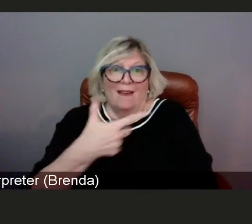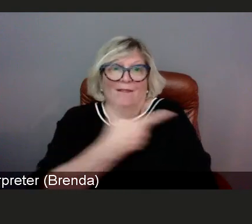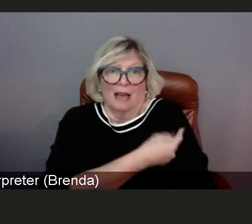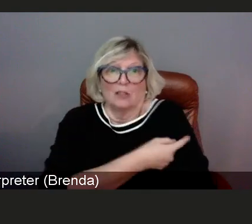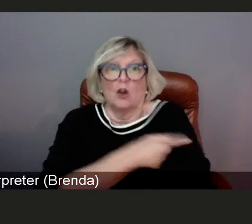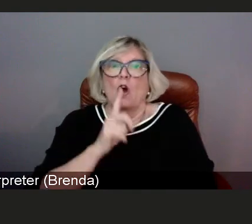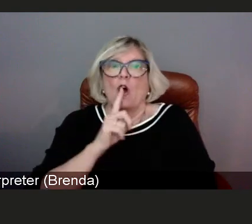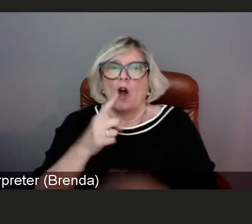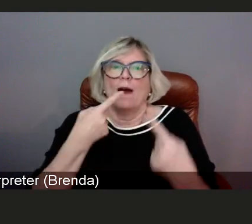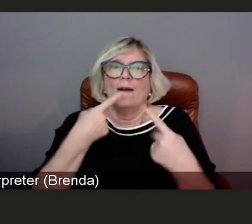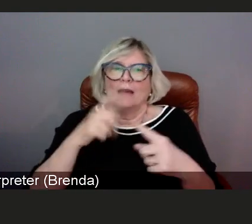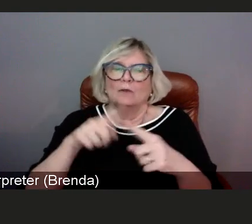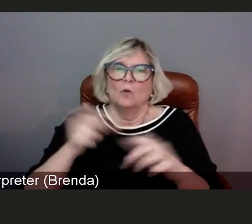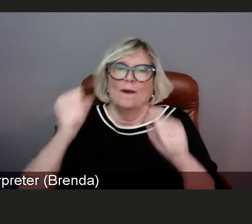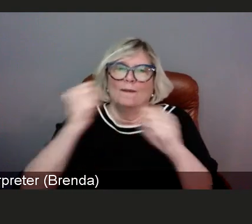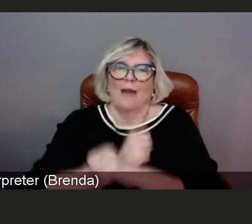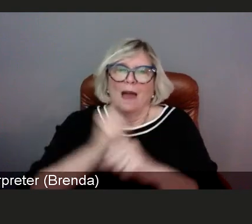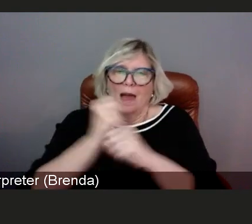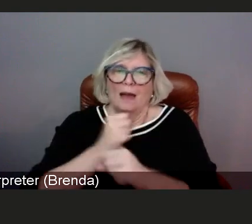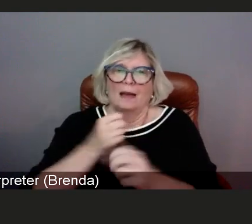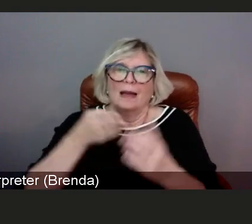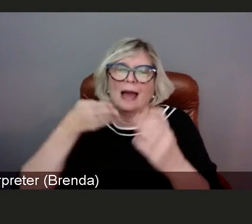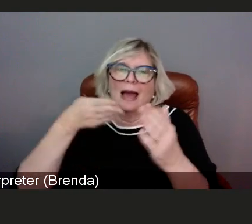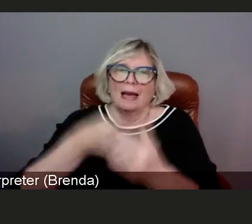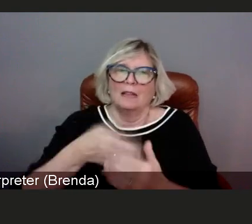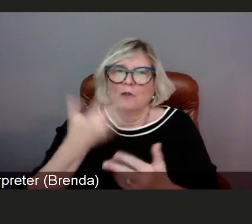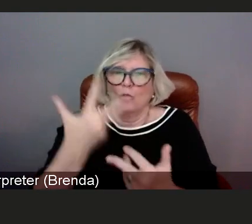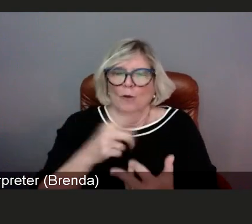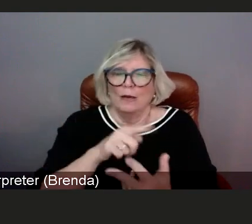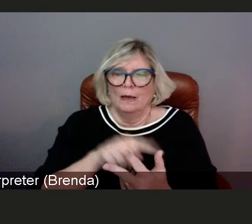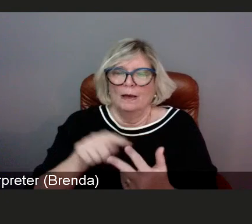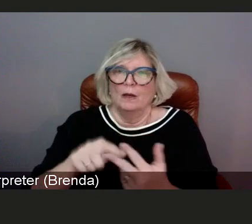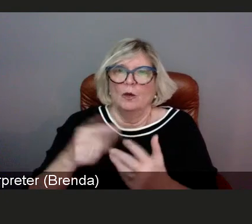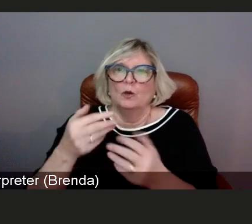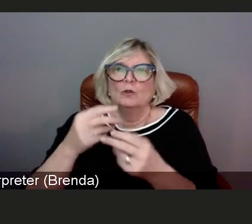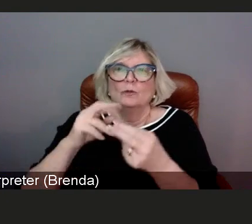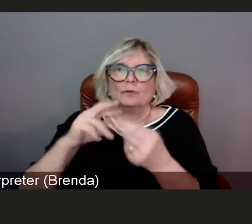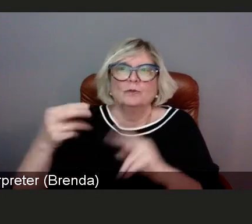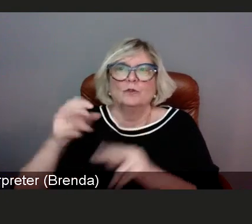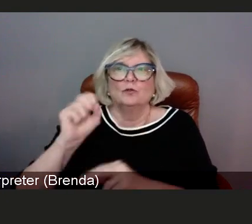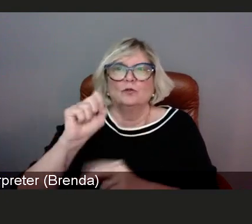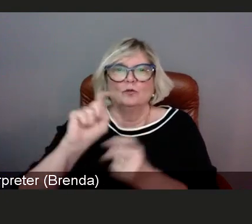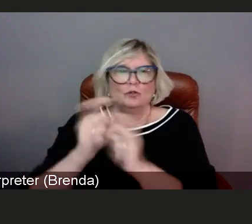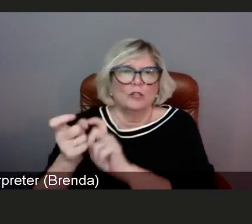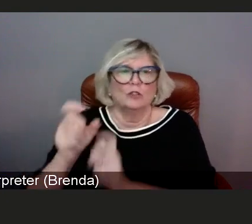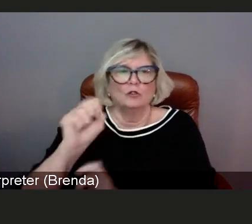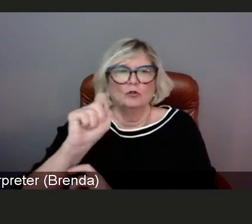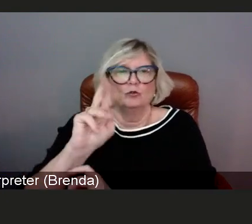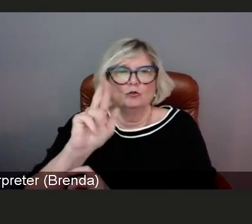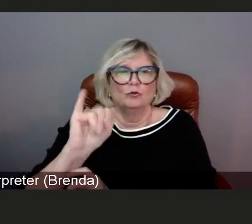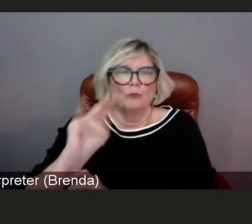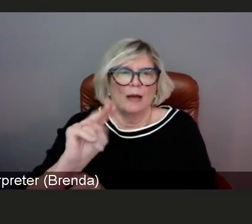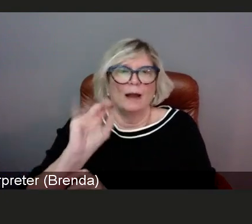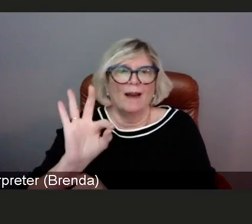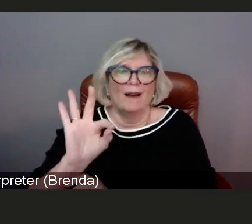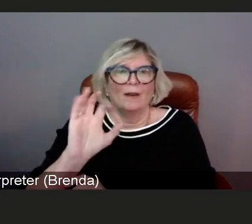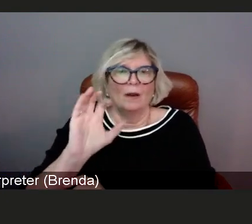against those strains of the virus that I just discussed. So I wanted to share that with you because I feel that